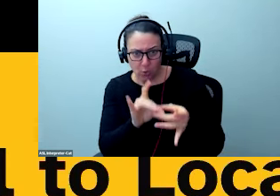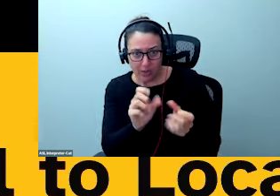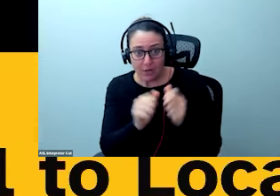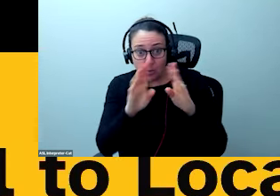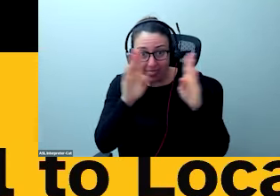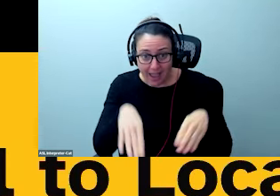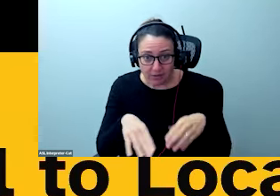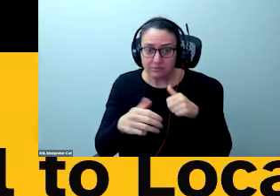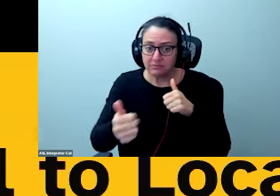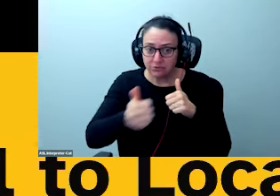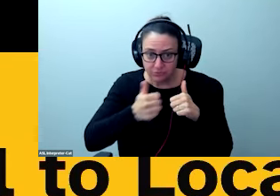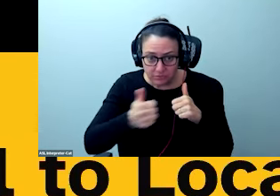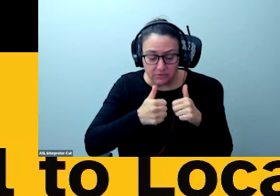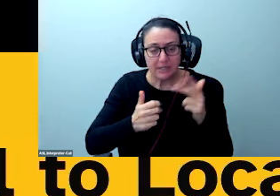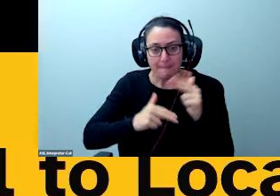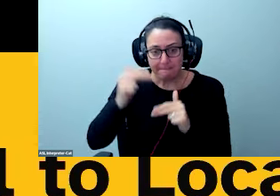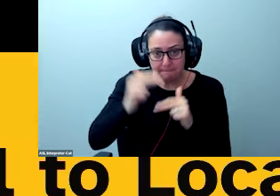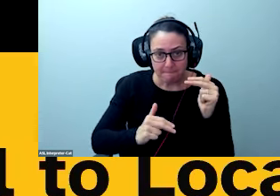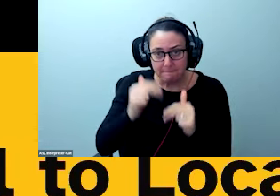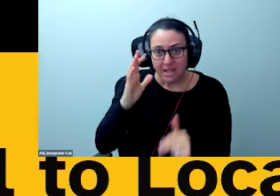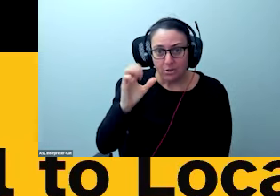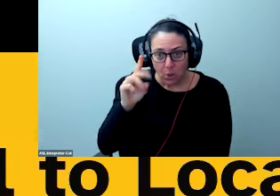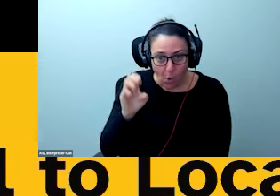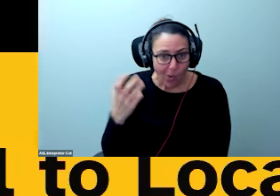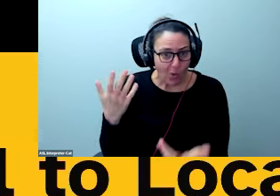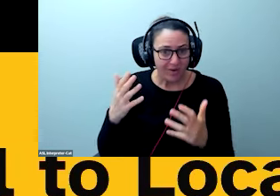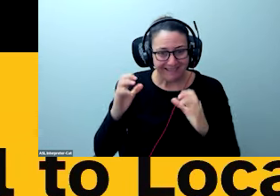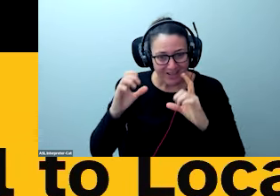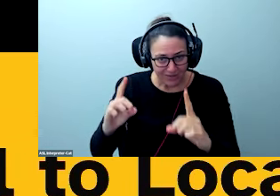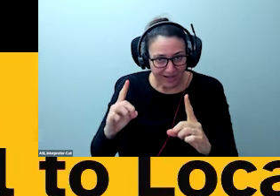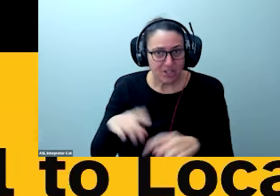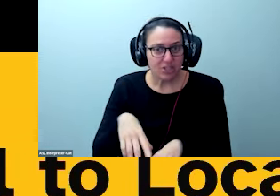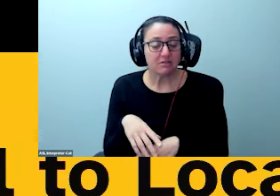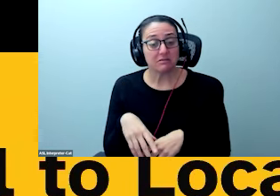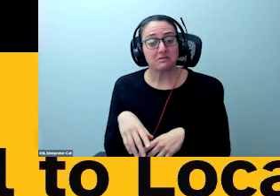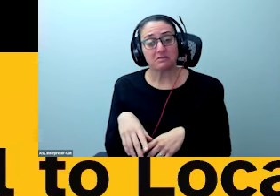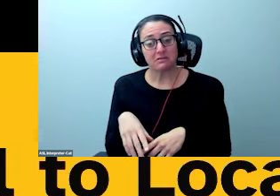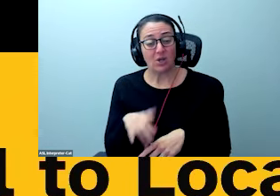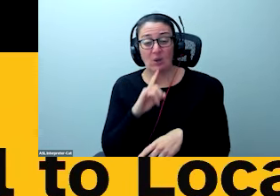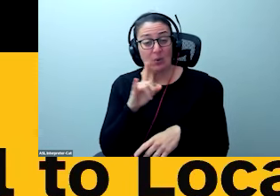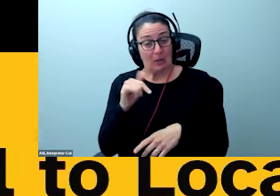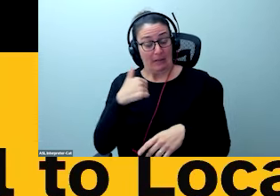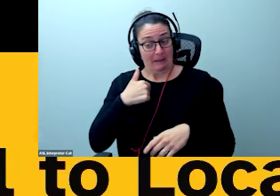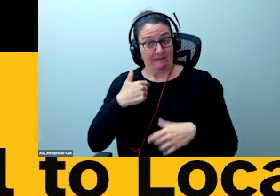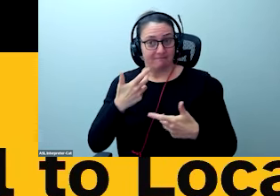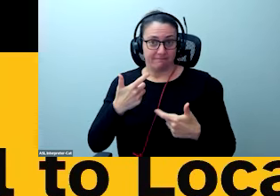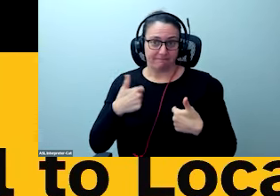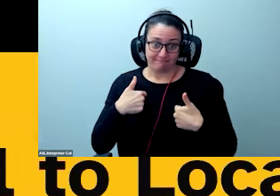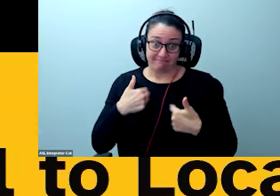transportation, building code, education. And then ultimately one of the things I enjoy a lot being